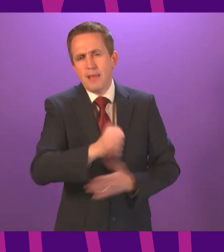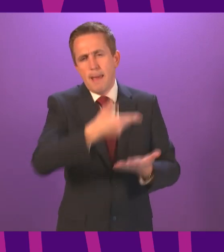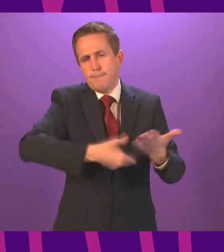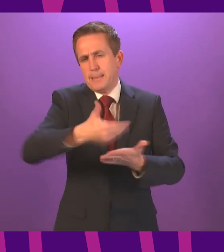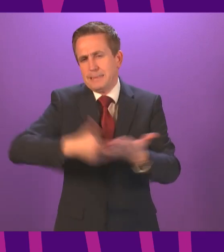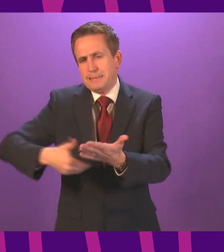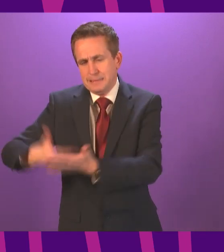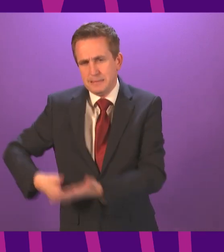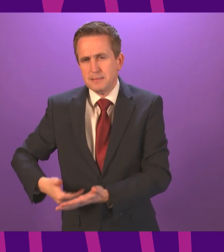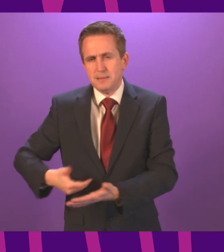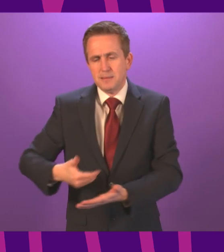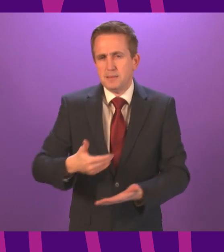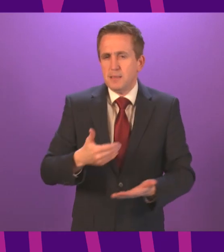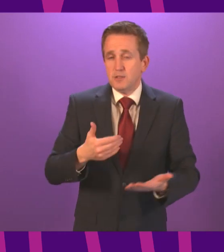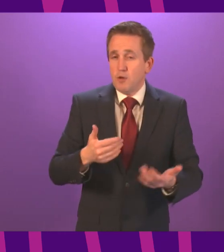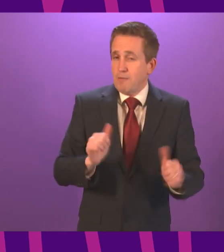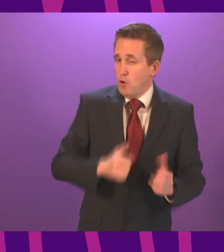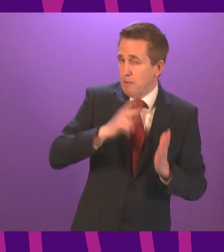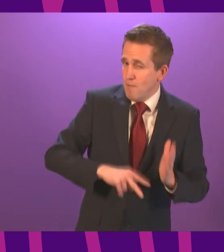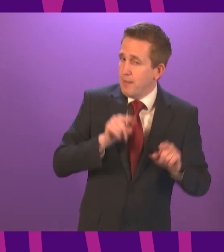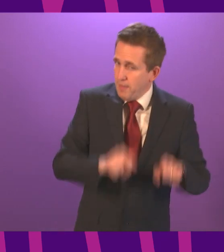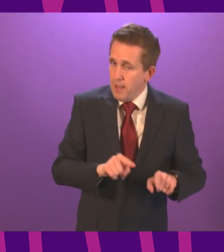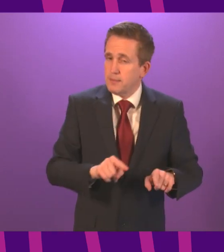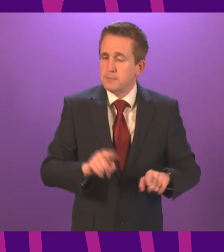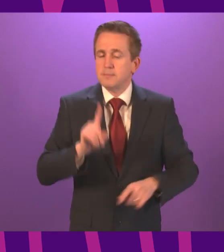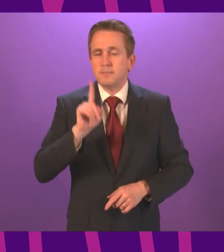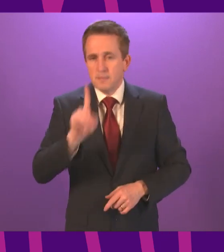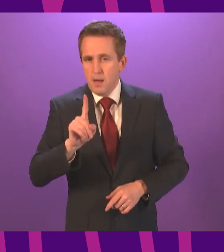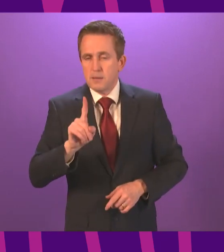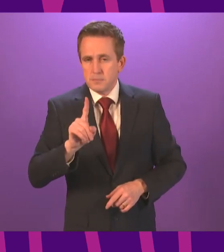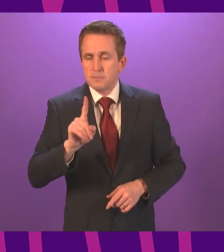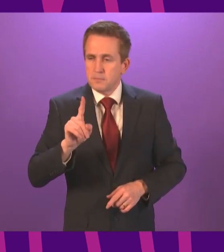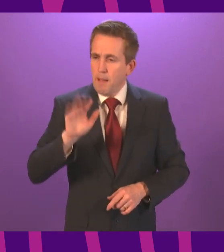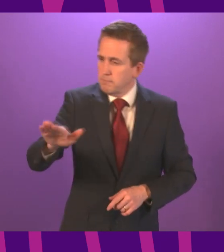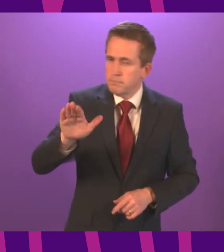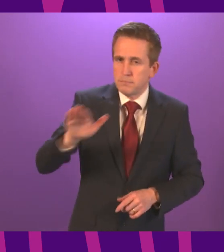I am seeking, right now, advice from my public health advisers—principally, obviously,